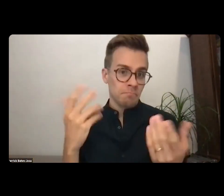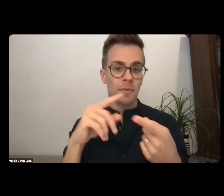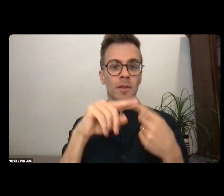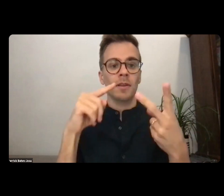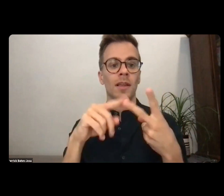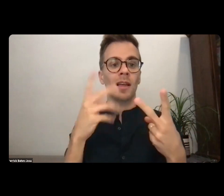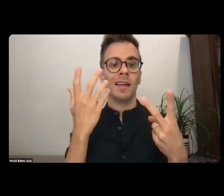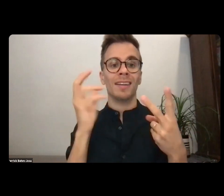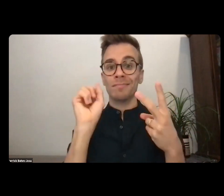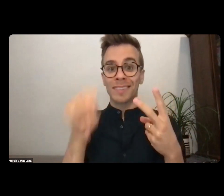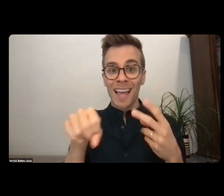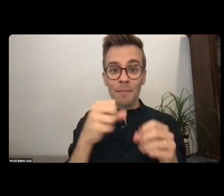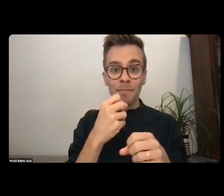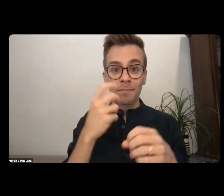community, for example.